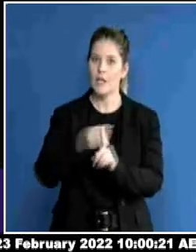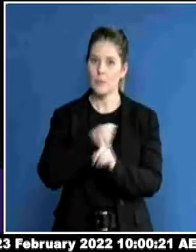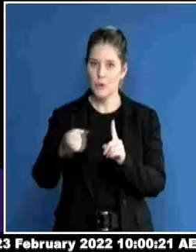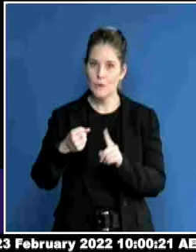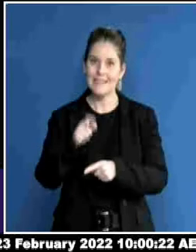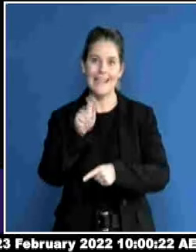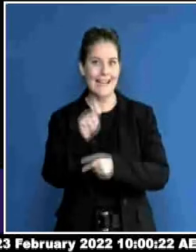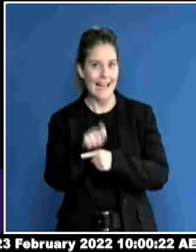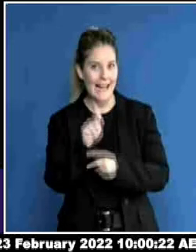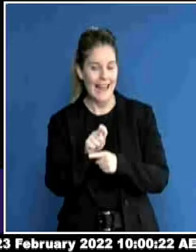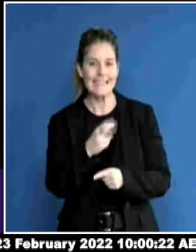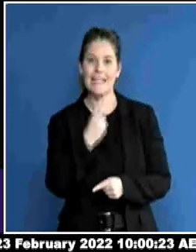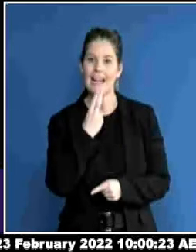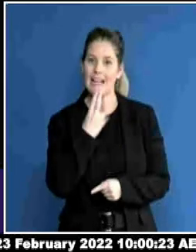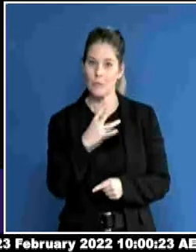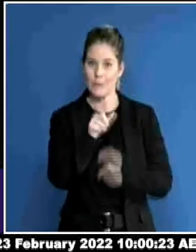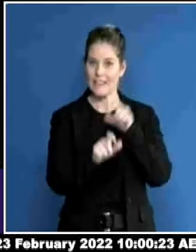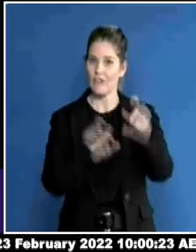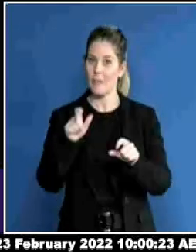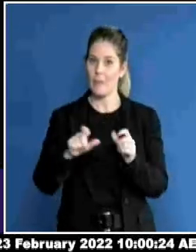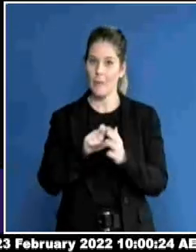Good morning, everybody.